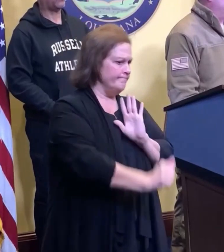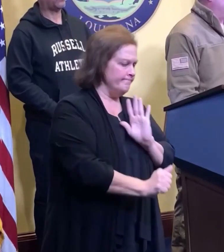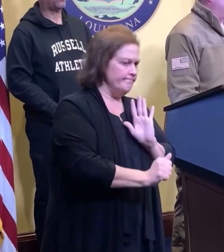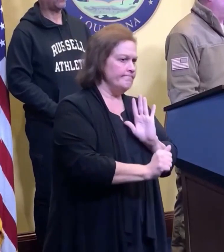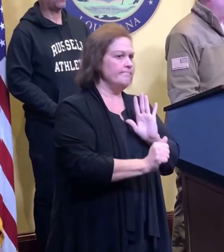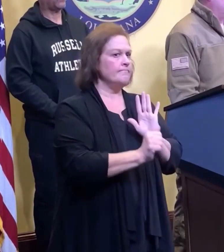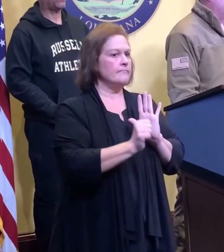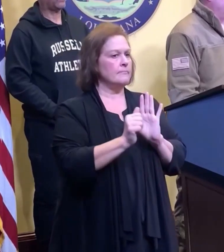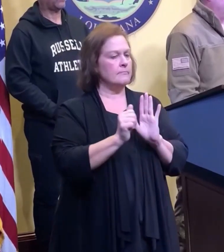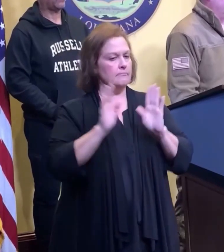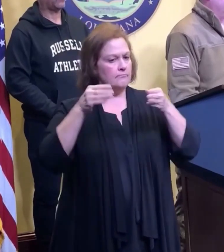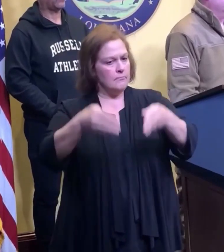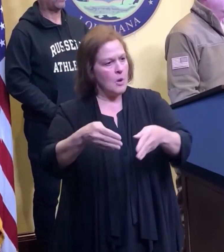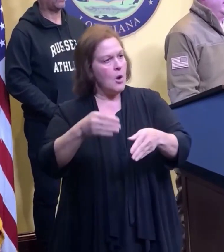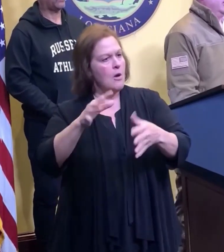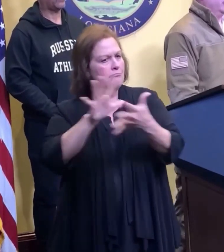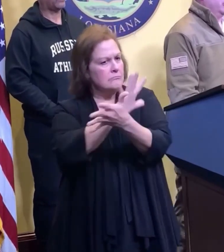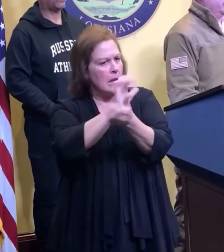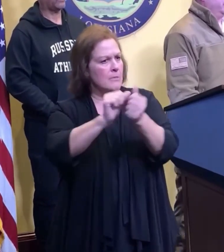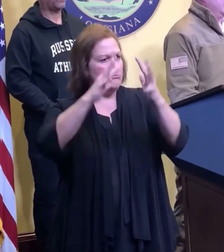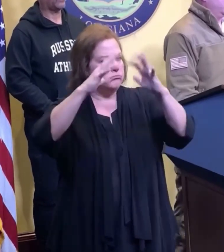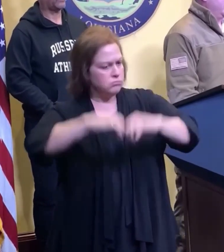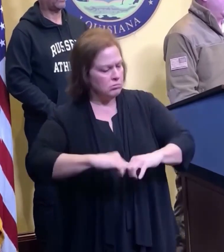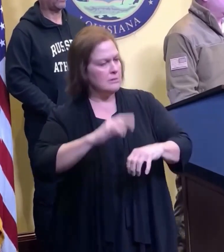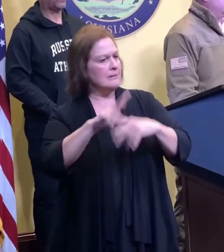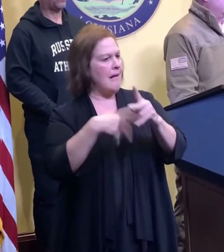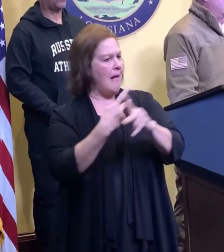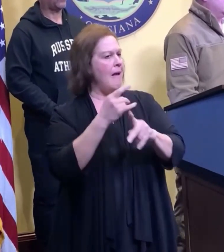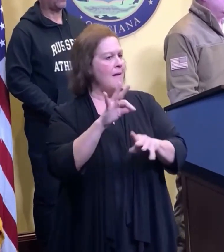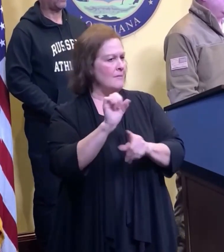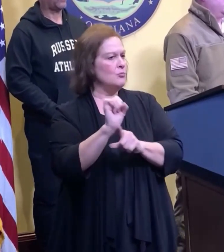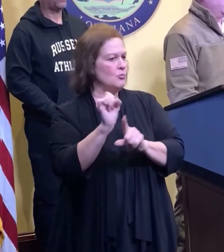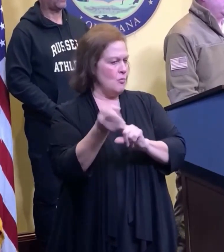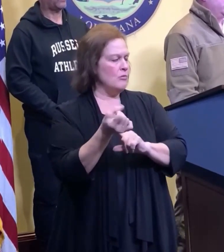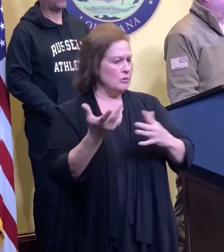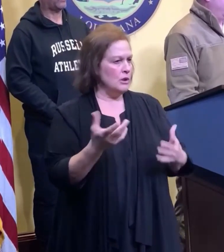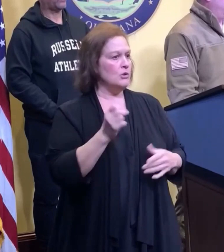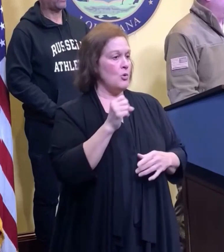done in inspections as well and so you're seeing right now today a continuation of that with